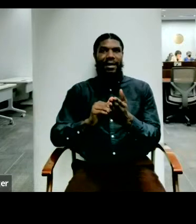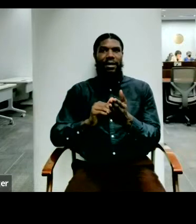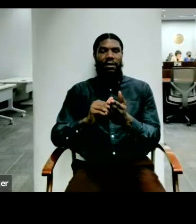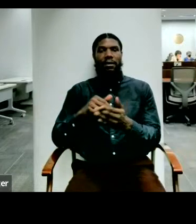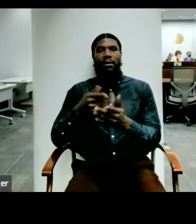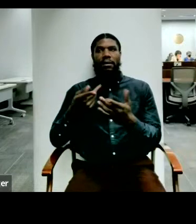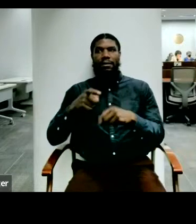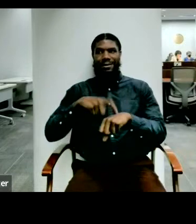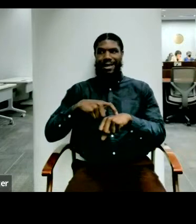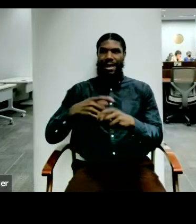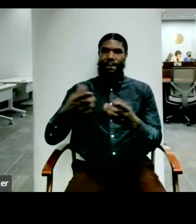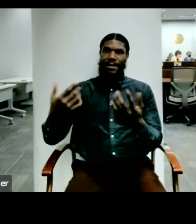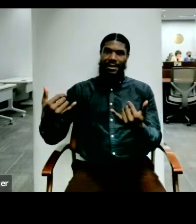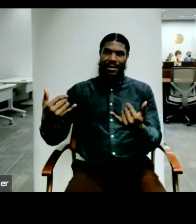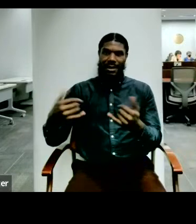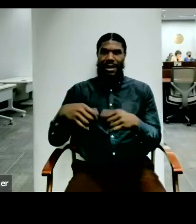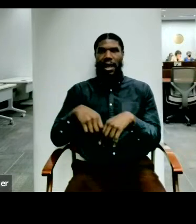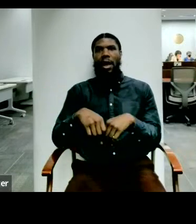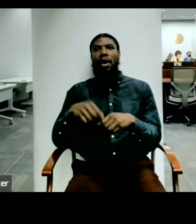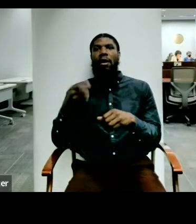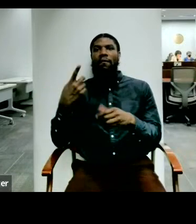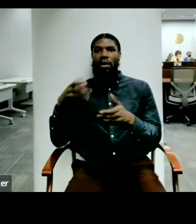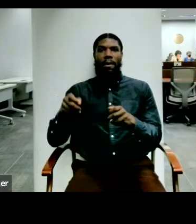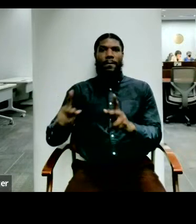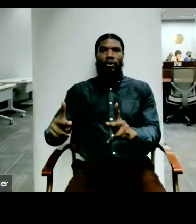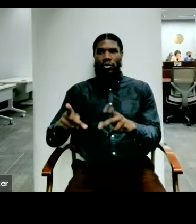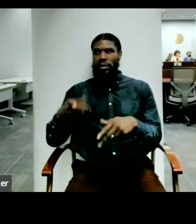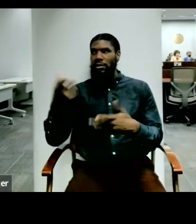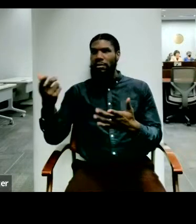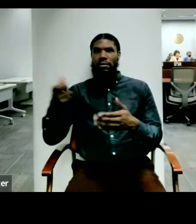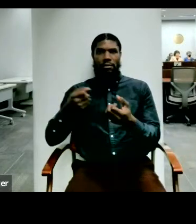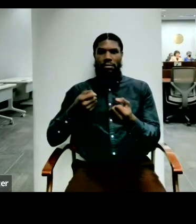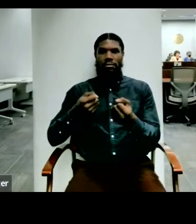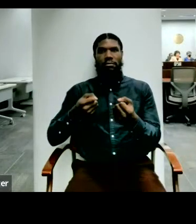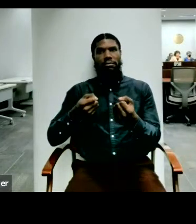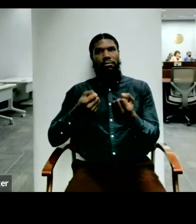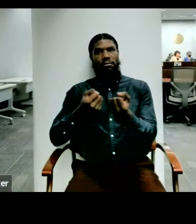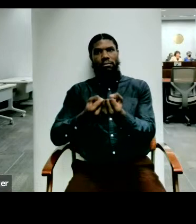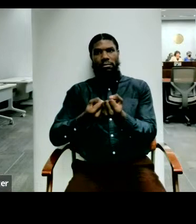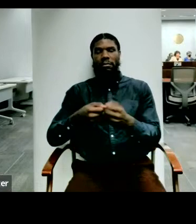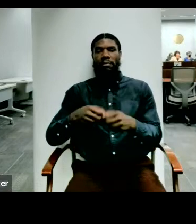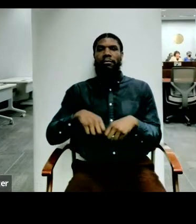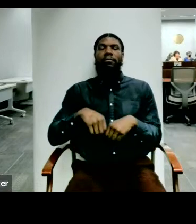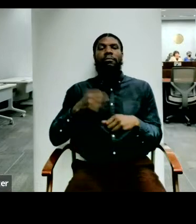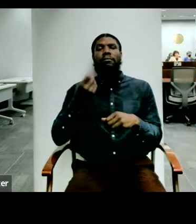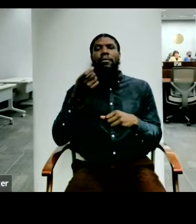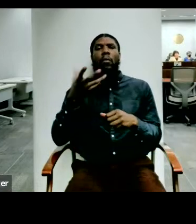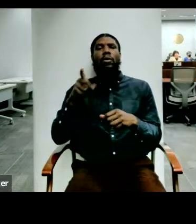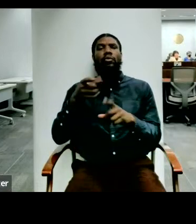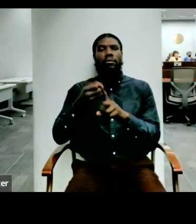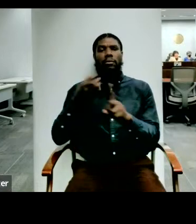time has come. But I'd like you to expand on the reasons why you and the Becket Fund believe that